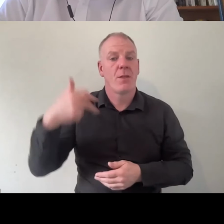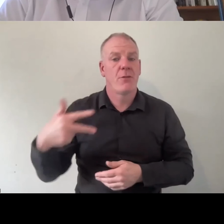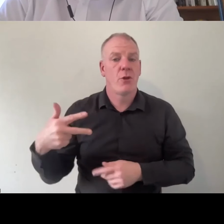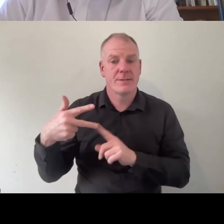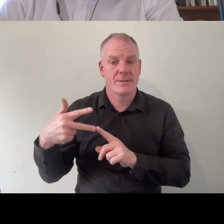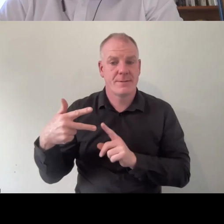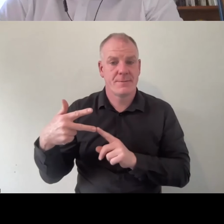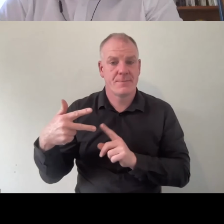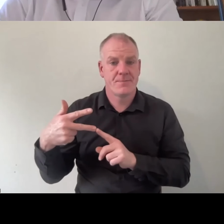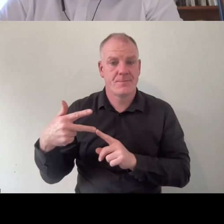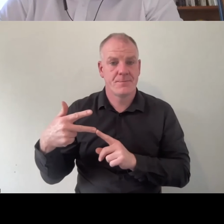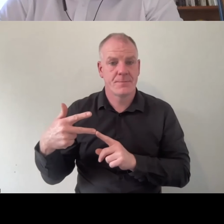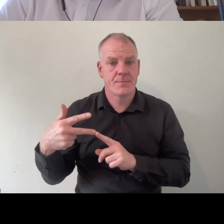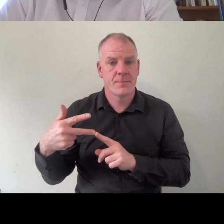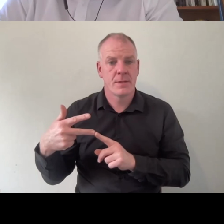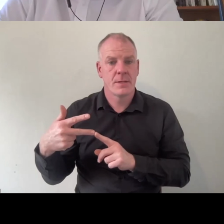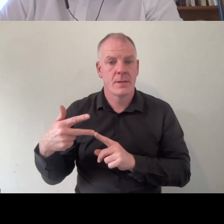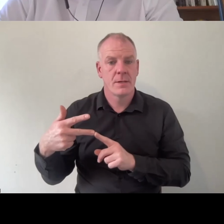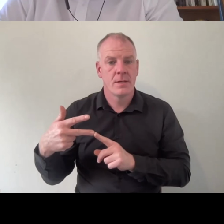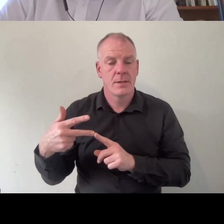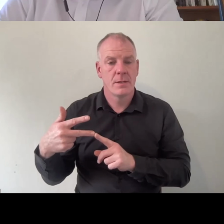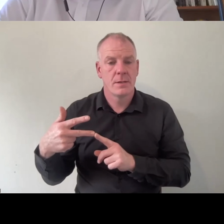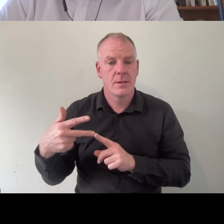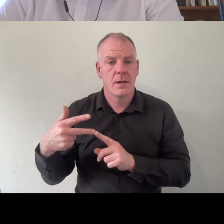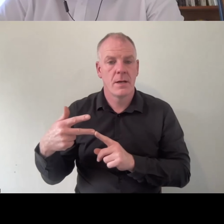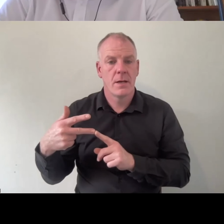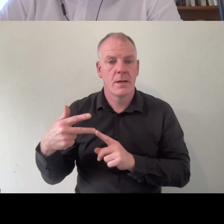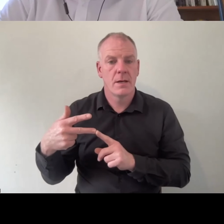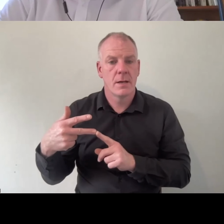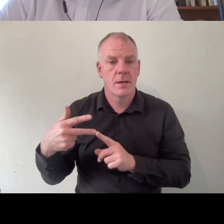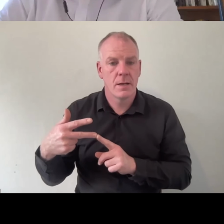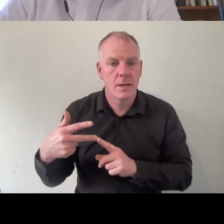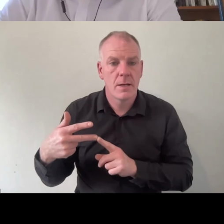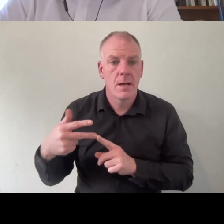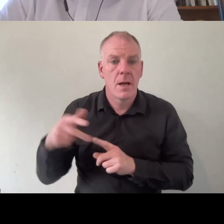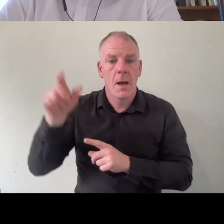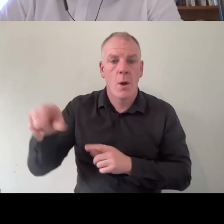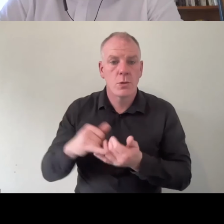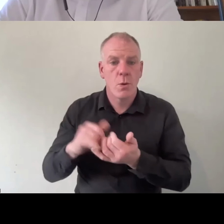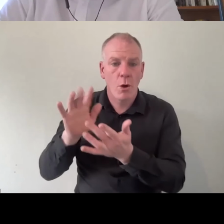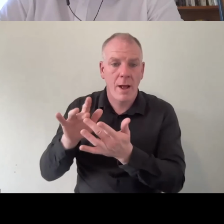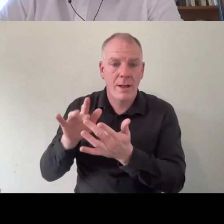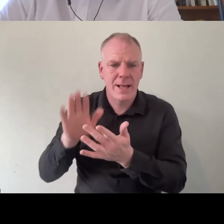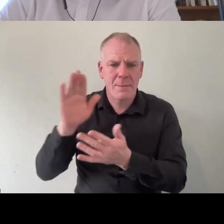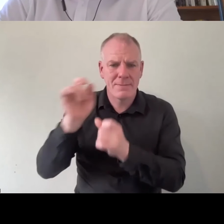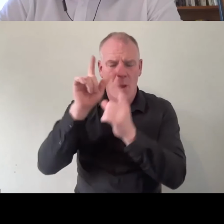Make sure that people are made aware of the points of contact, is another example, so if you have access officers